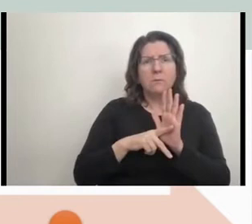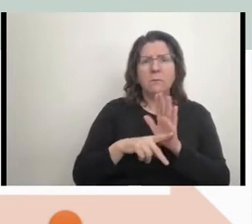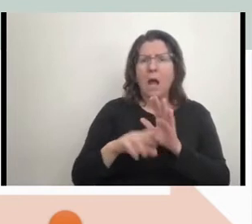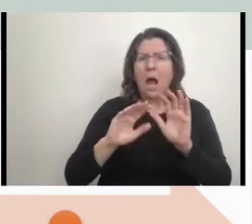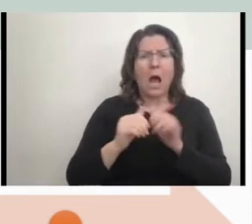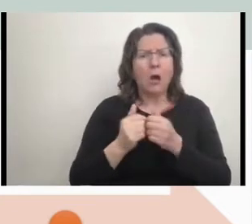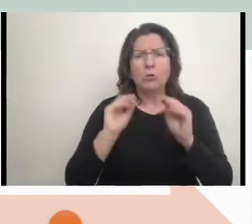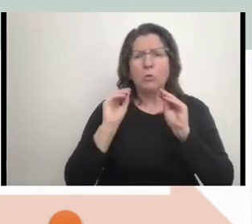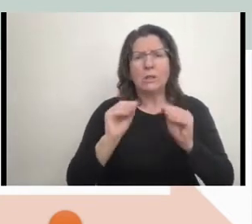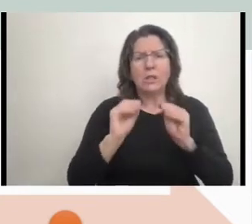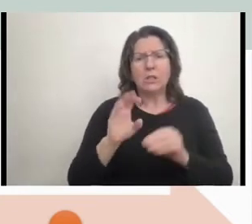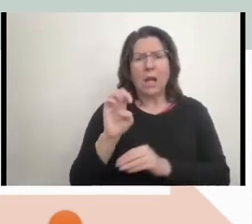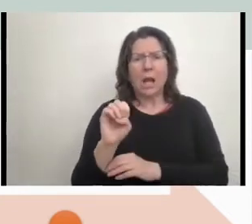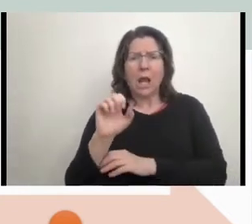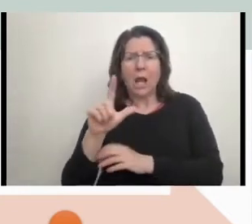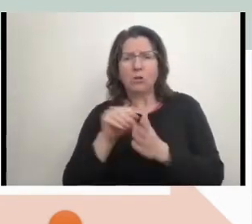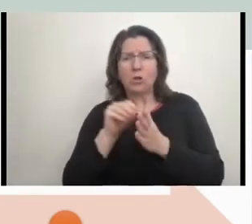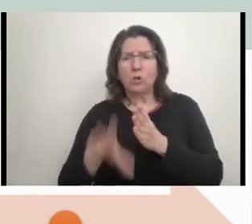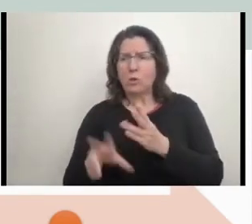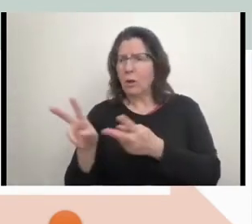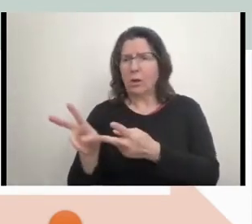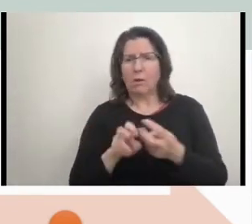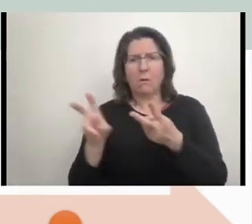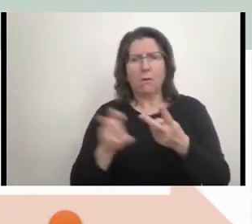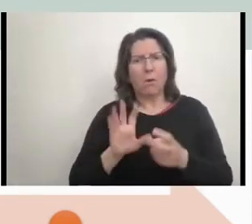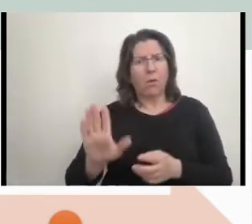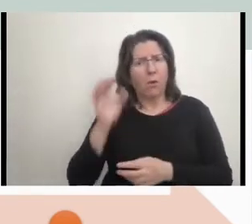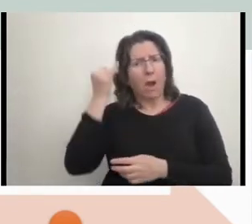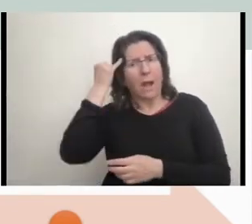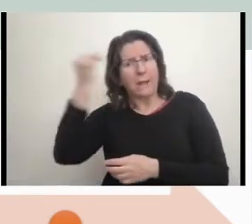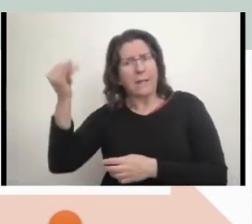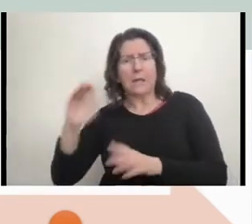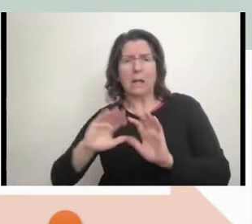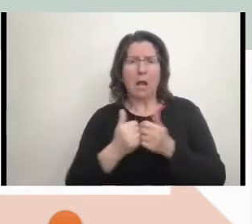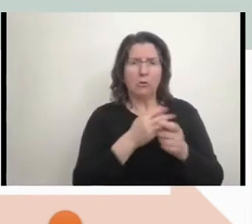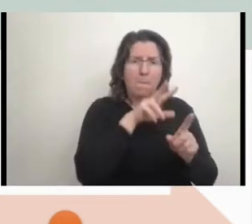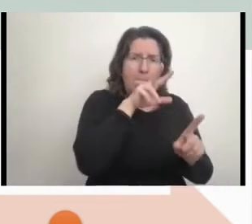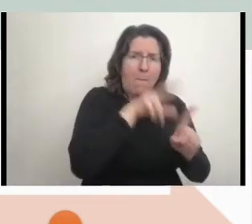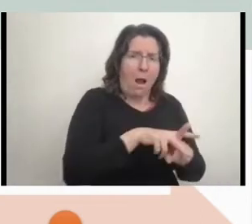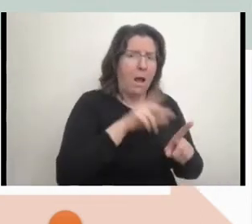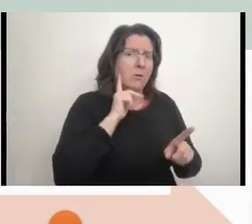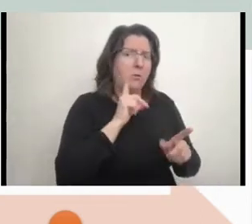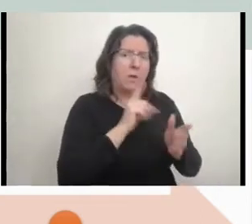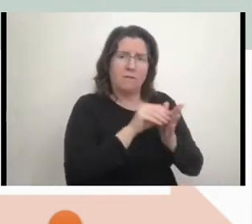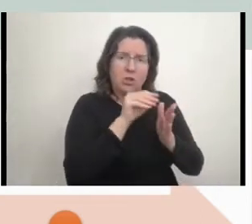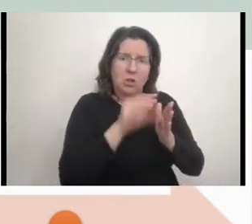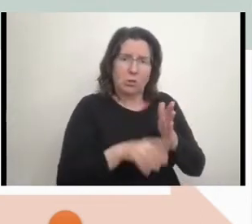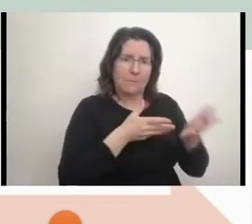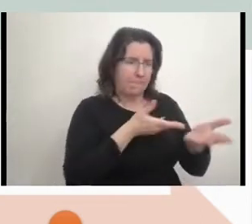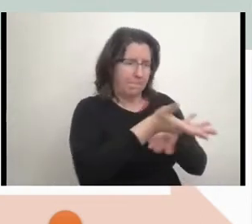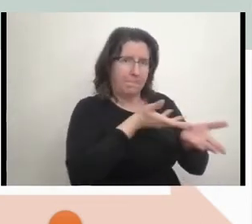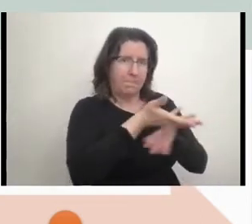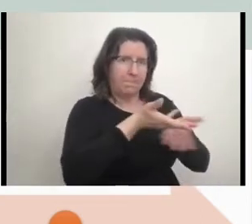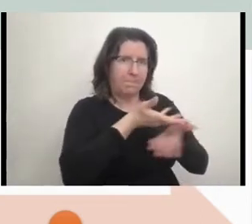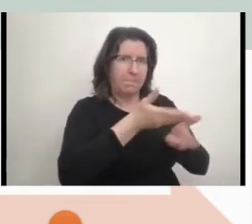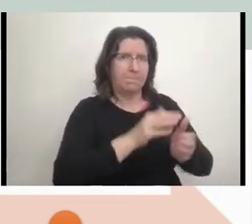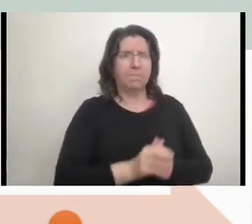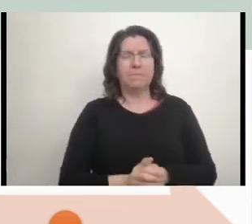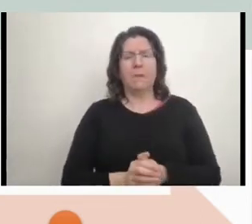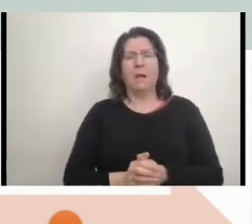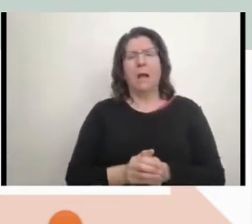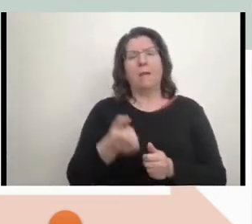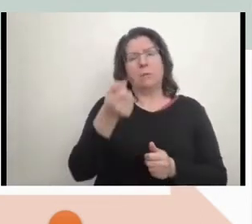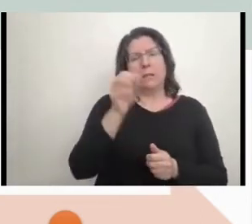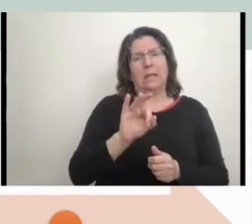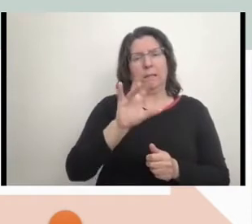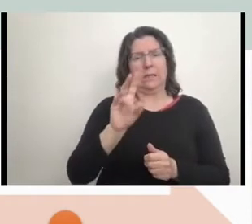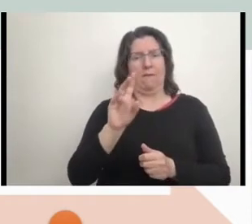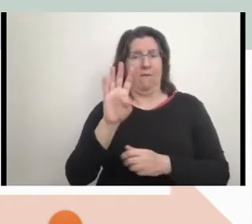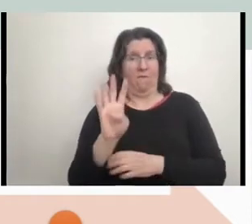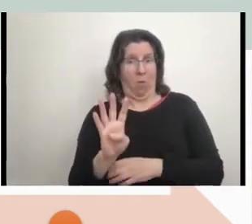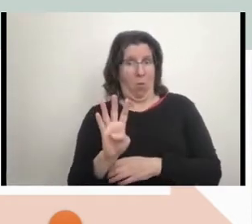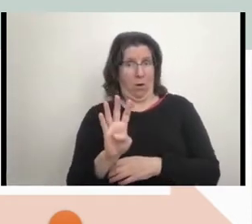As a result, they started to explore EAL strategies available at the time, to see how they might apply to deaf students.